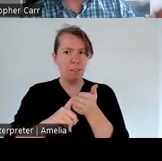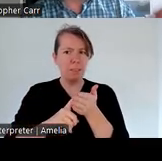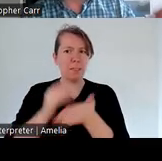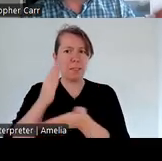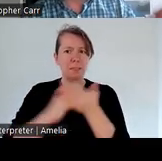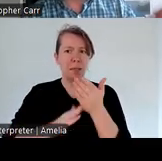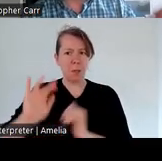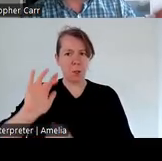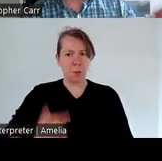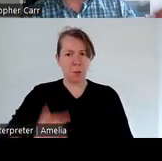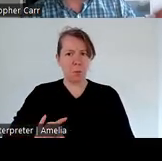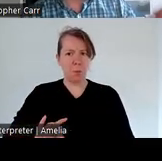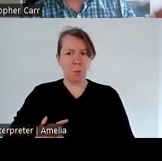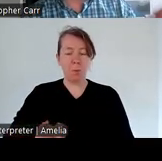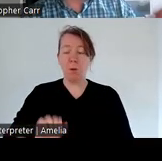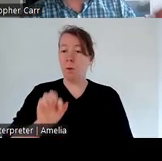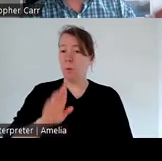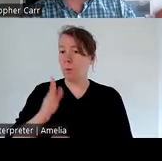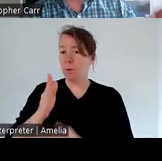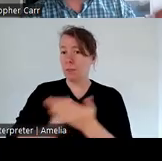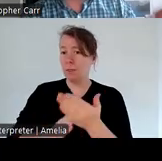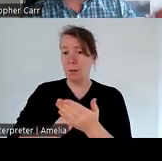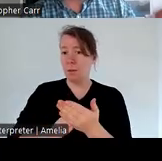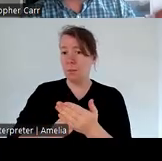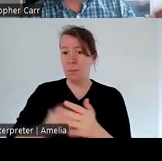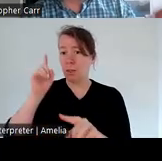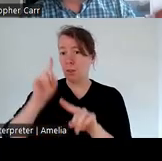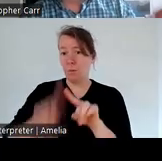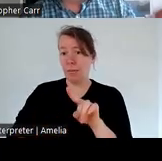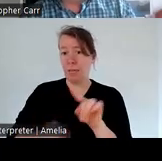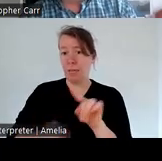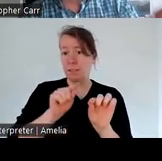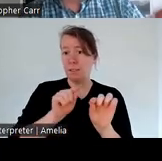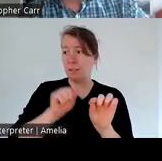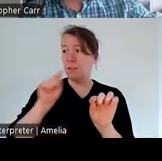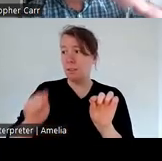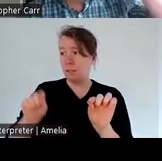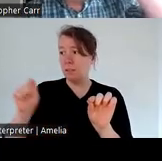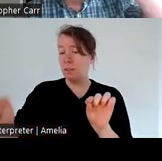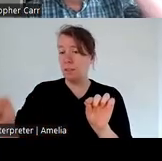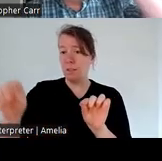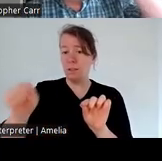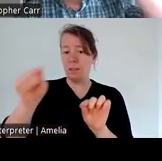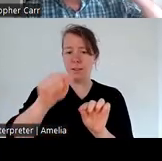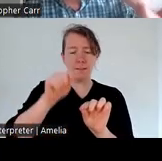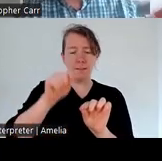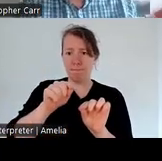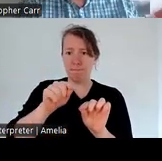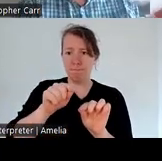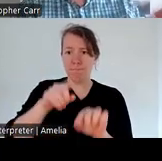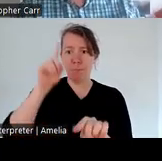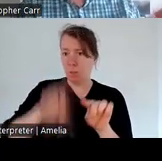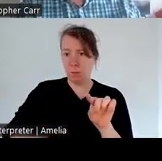You can't go, you know, from schema.org to ONIX to MARC and then back to schema.org.